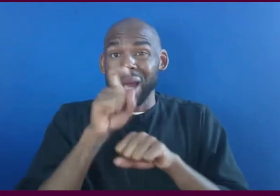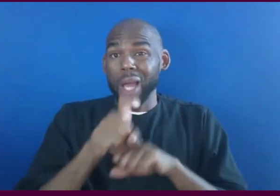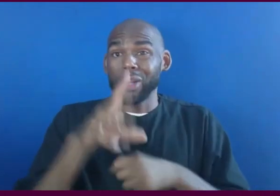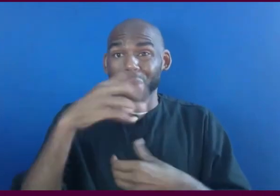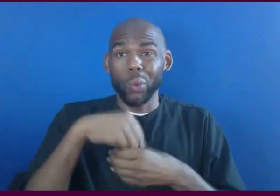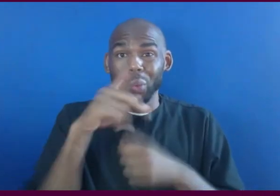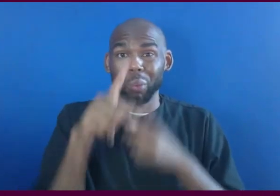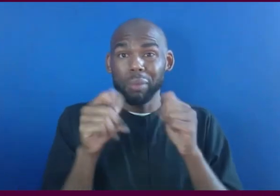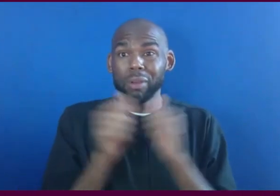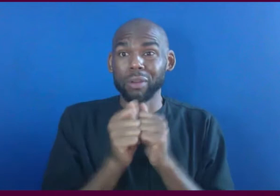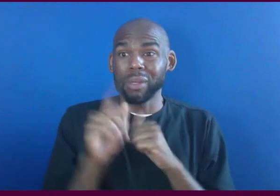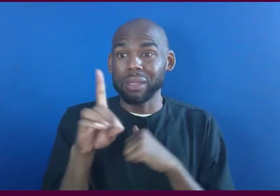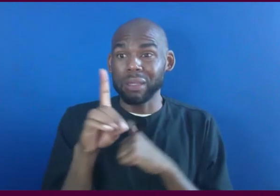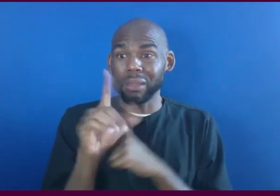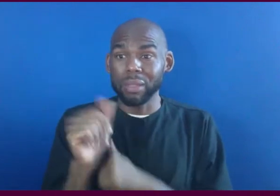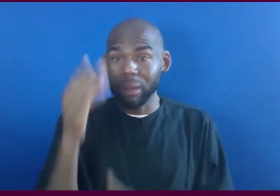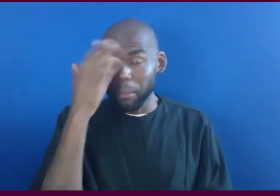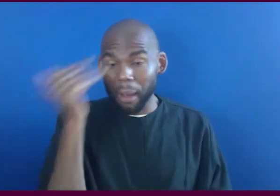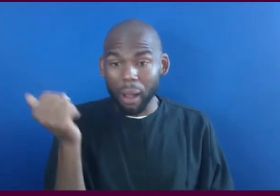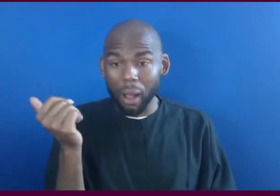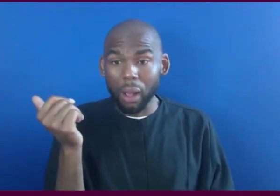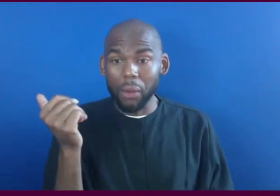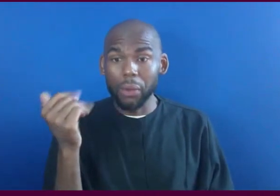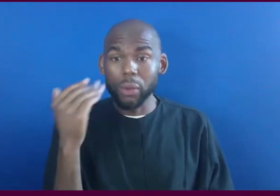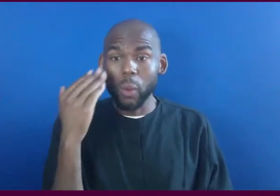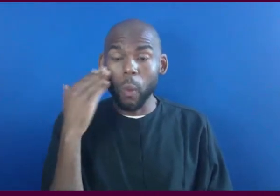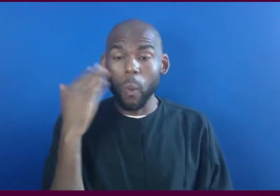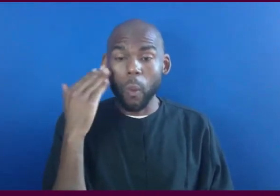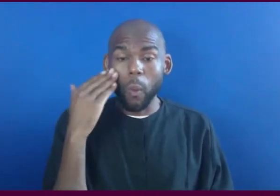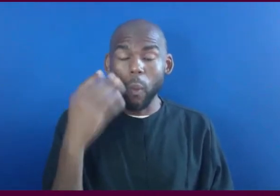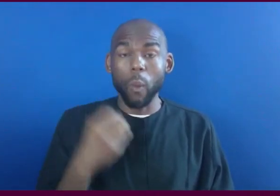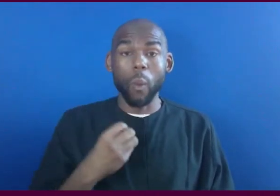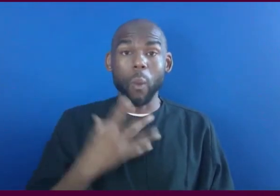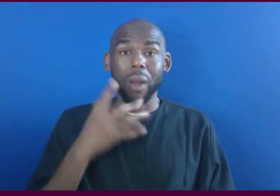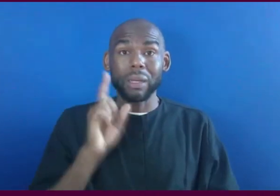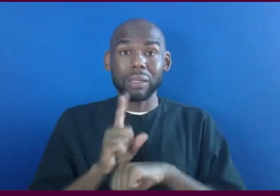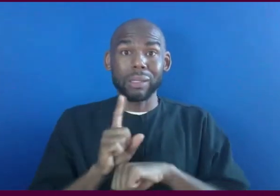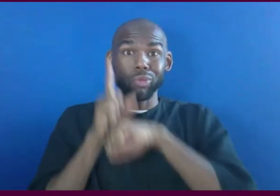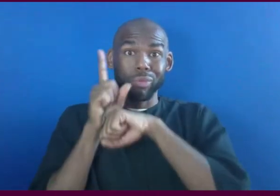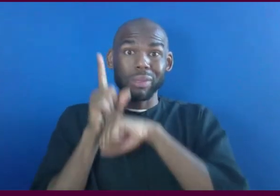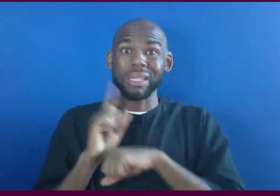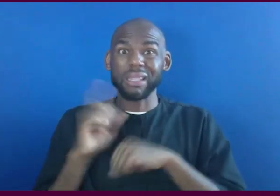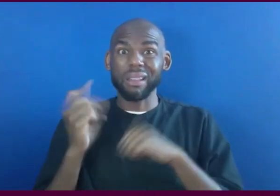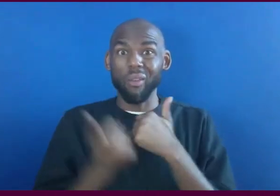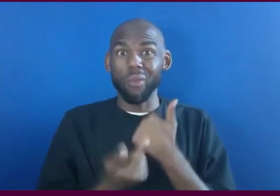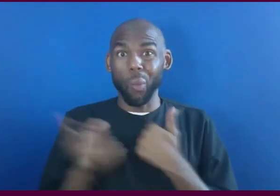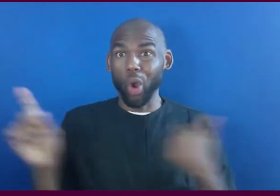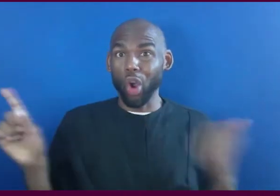people with disabilities because white supremacy is everywhere.